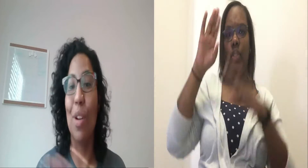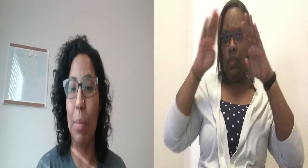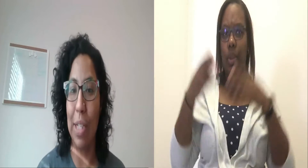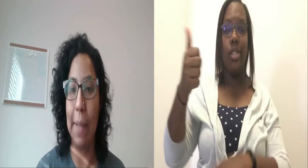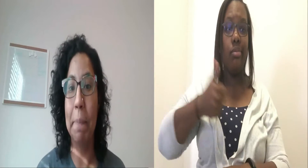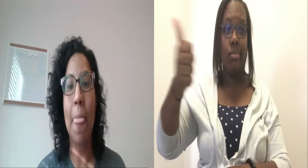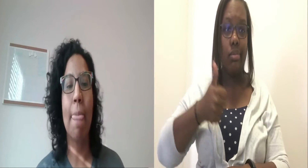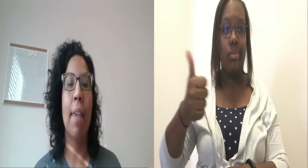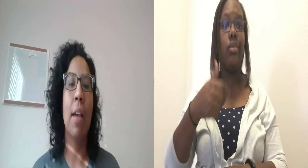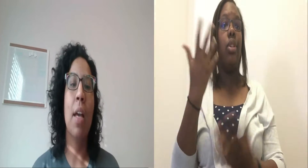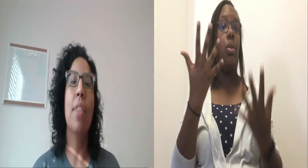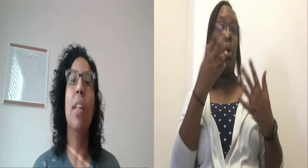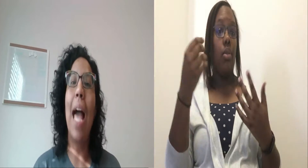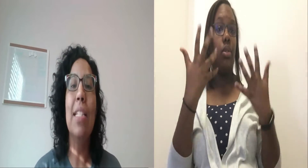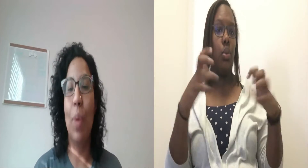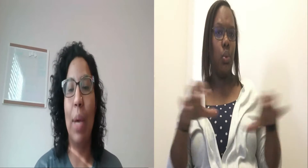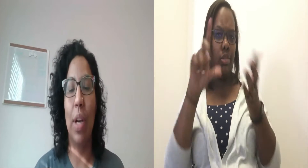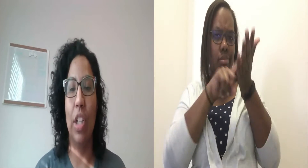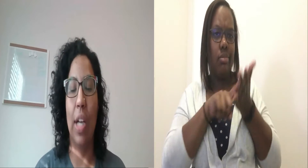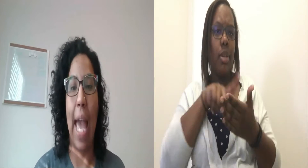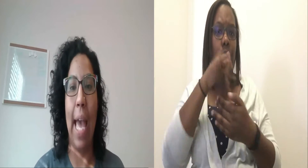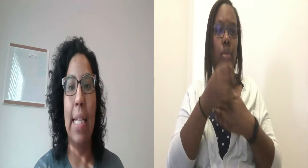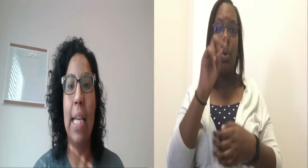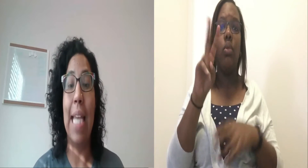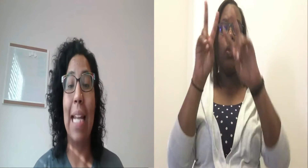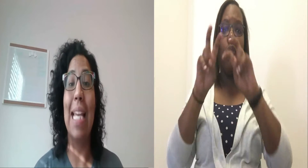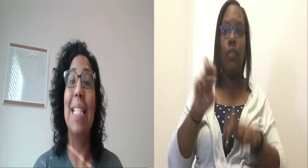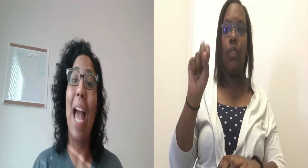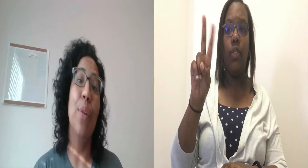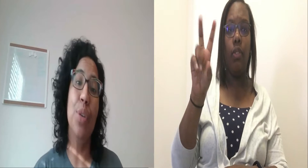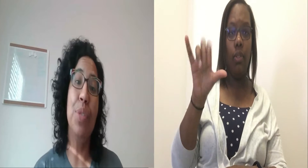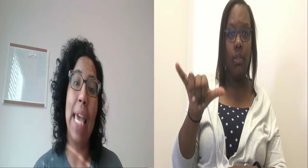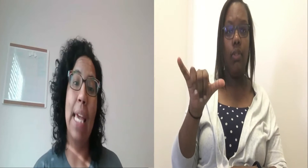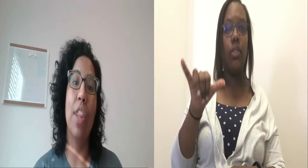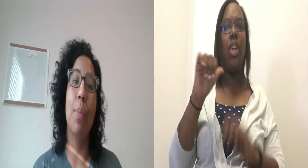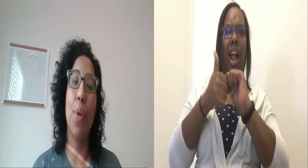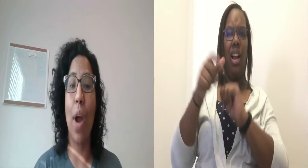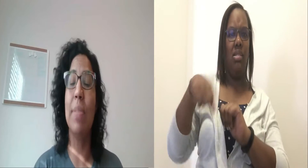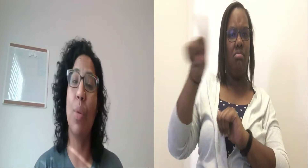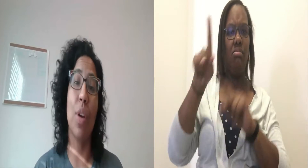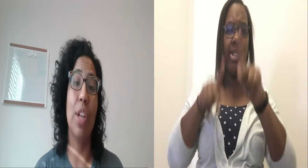community. The last way we're going to look at data is how you take the programs and the work that